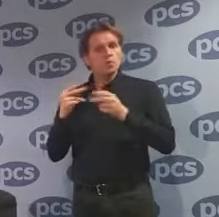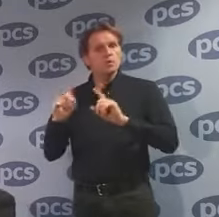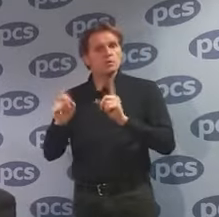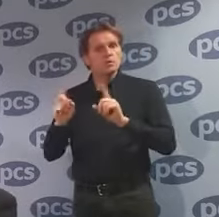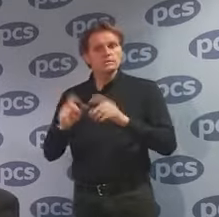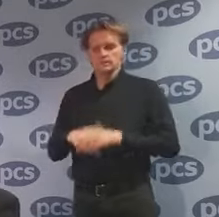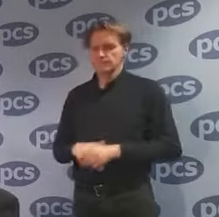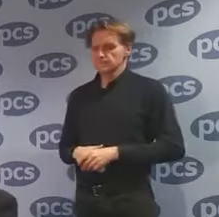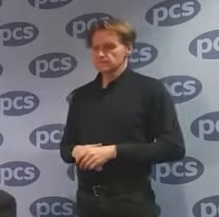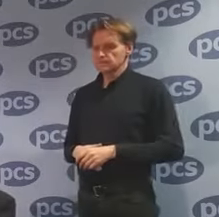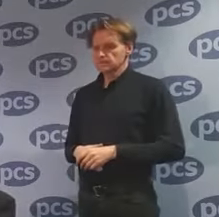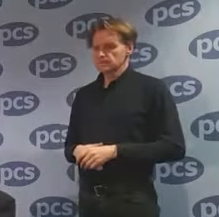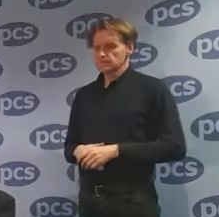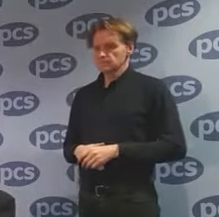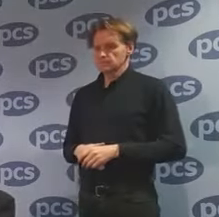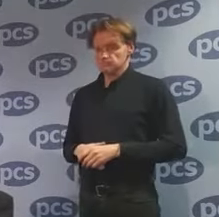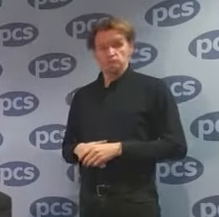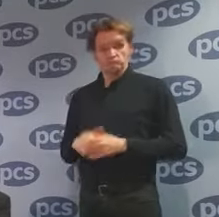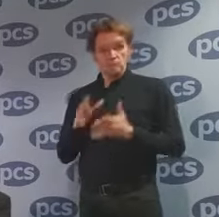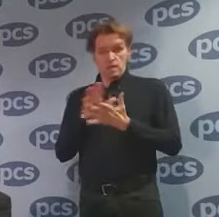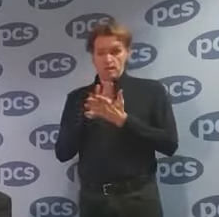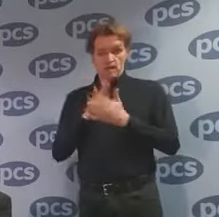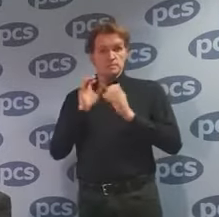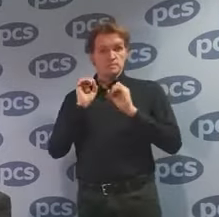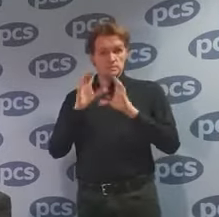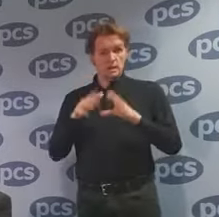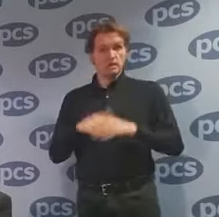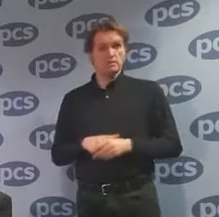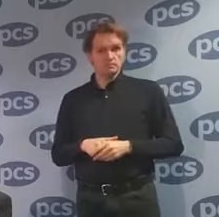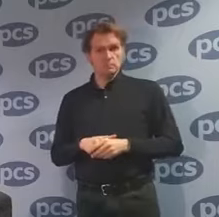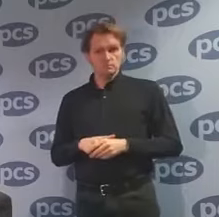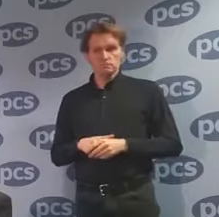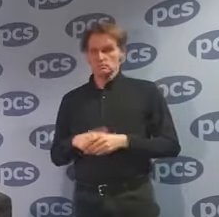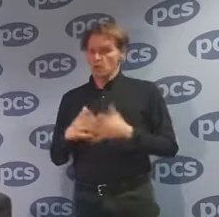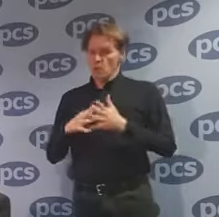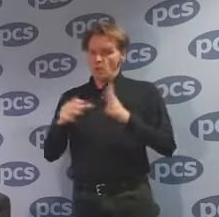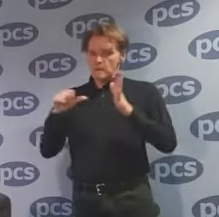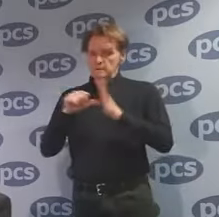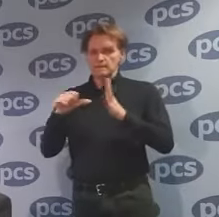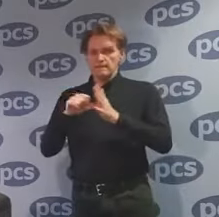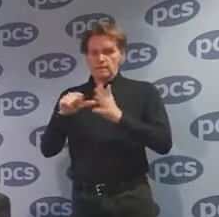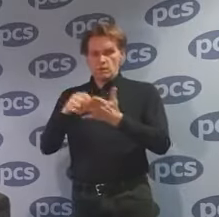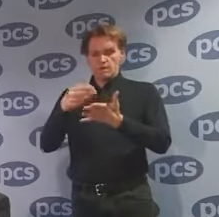do again against this background of a difficult financial situation we've